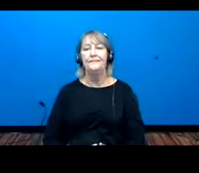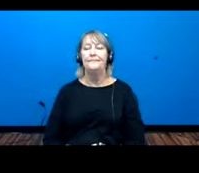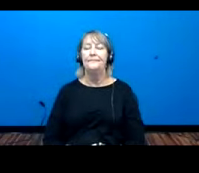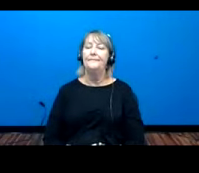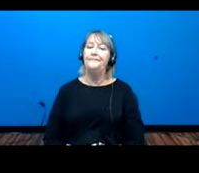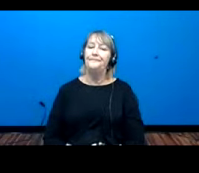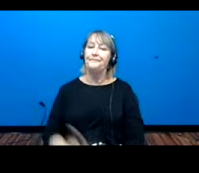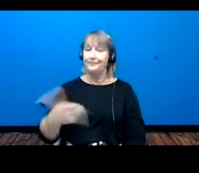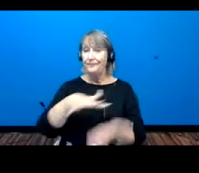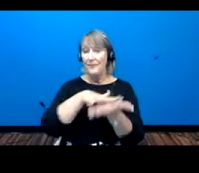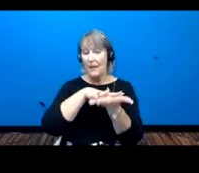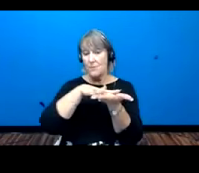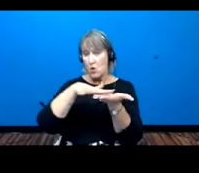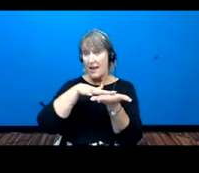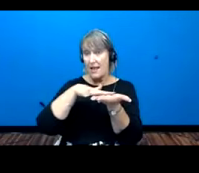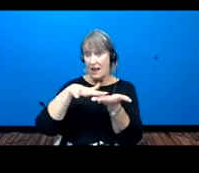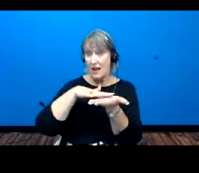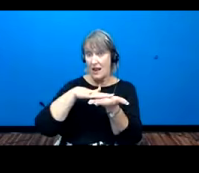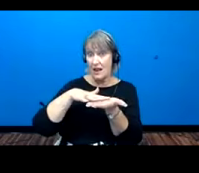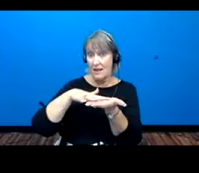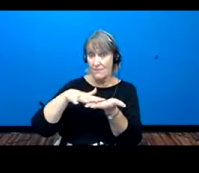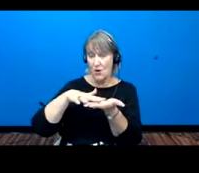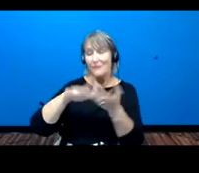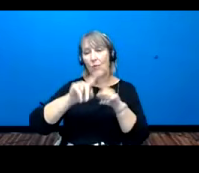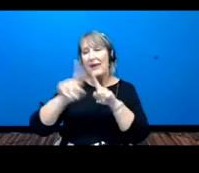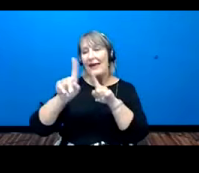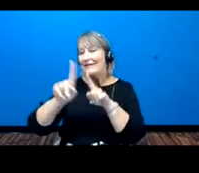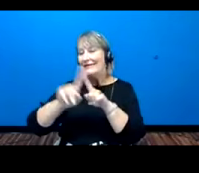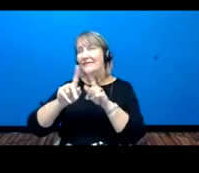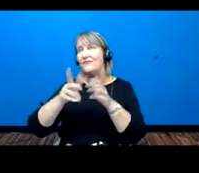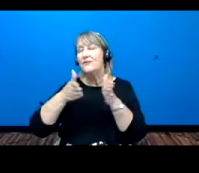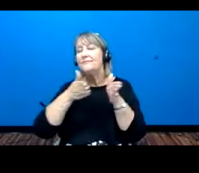braille is going to be in a variety of formats that the users prefer.